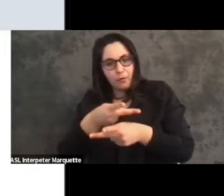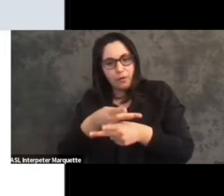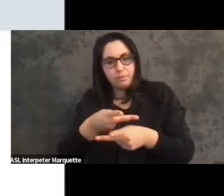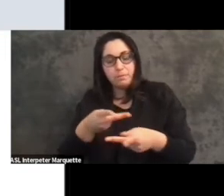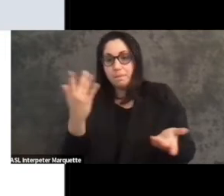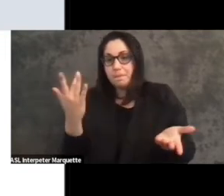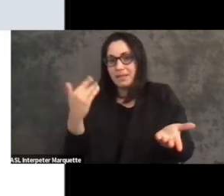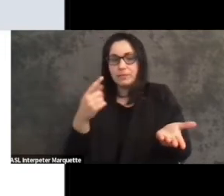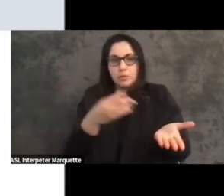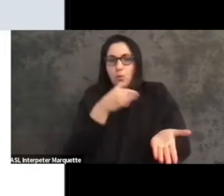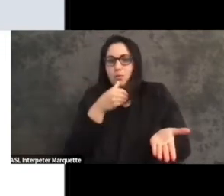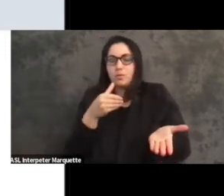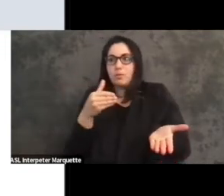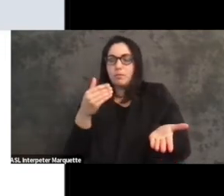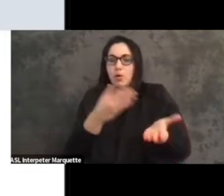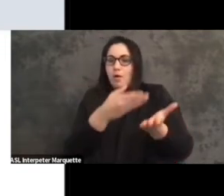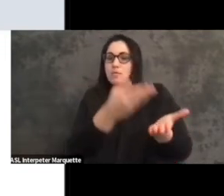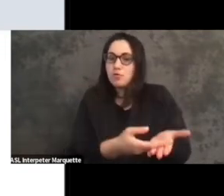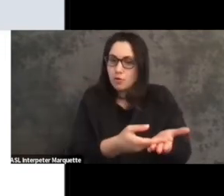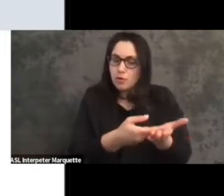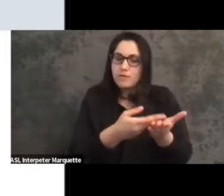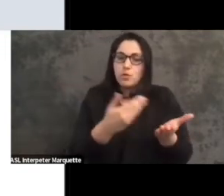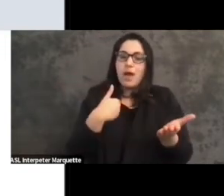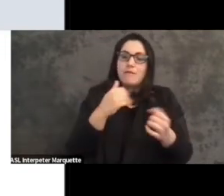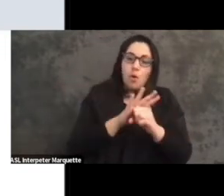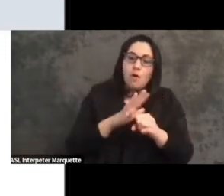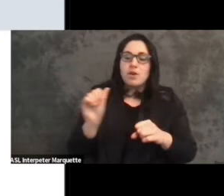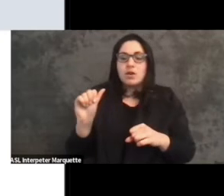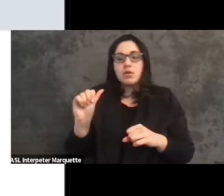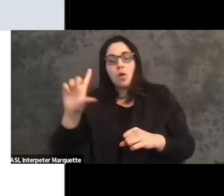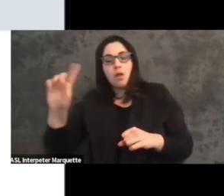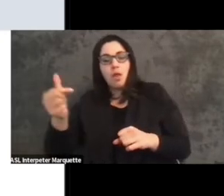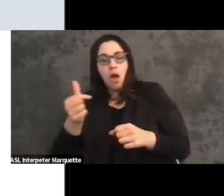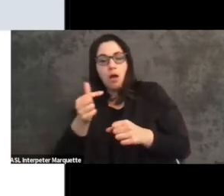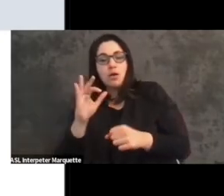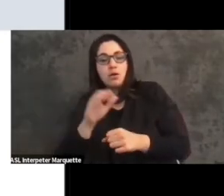eight weeks in delay in care. And this is because, you know, when you don't have proof